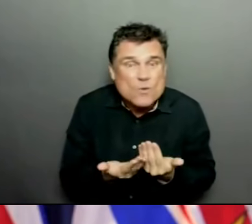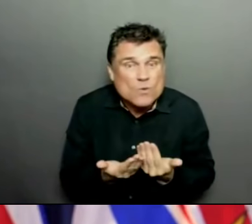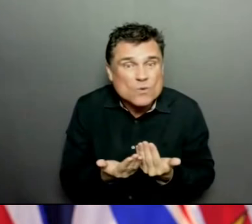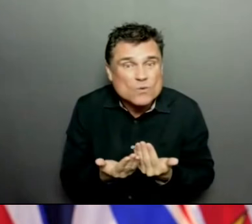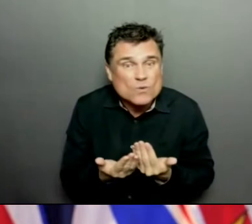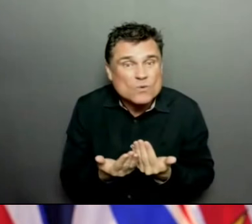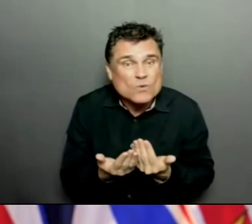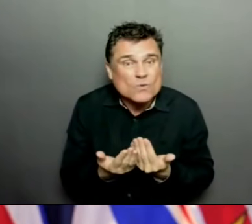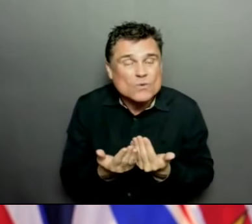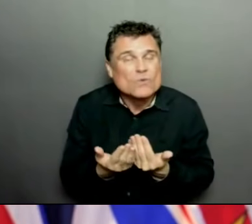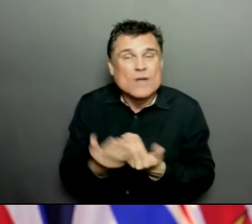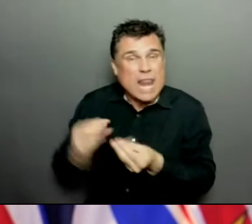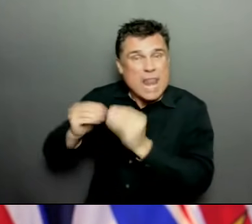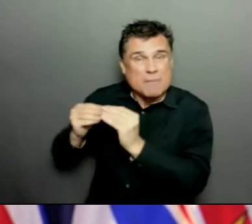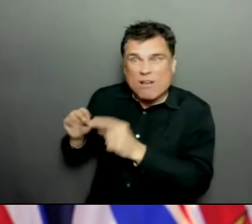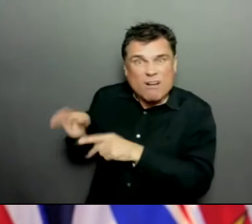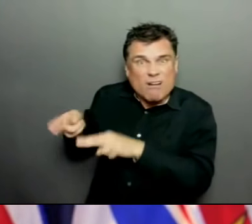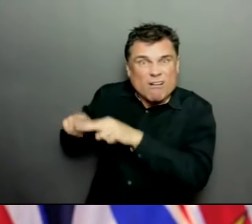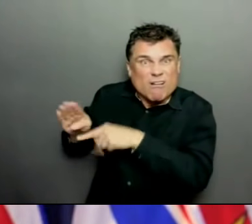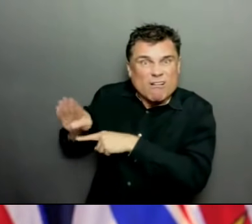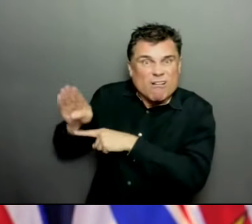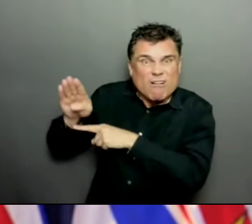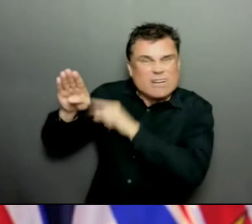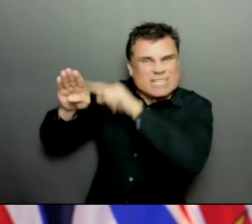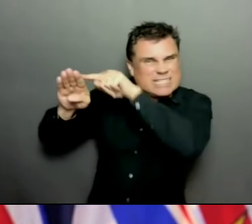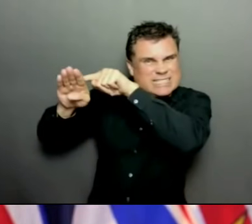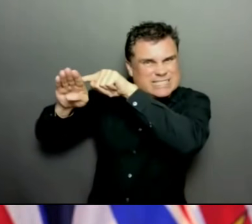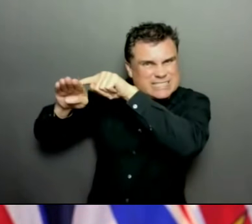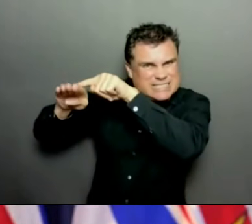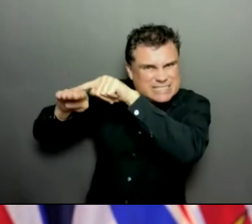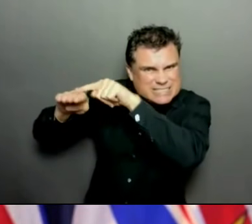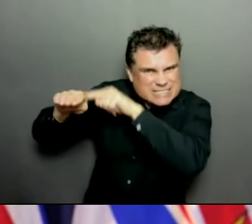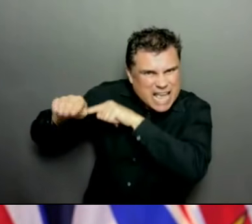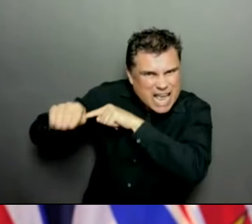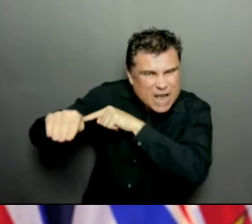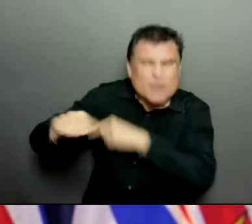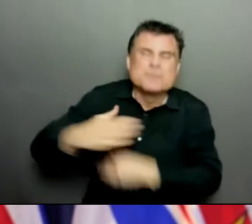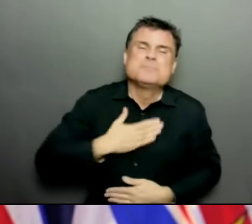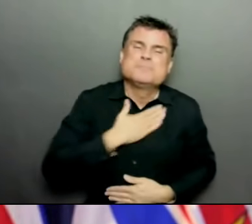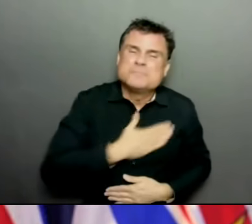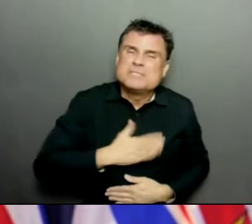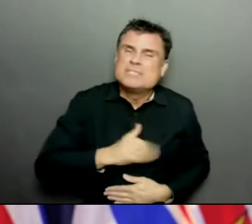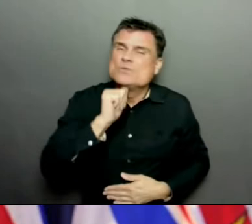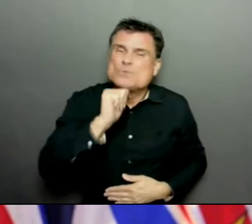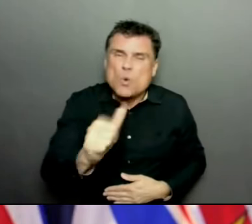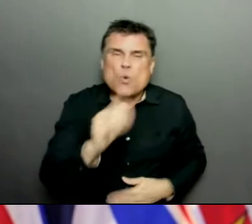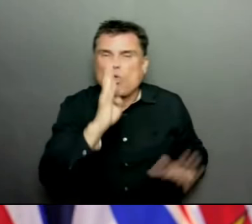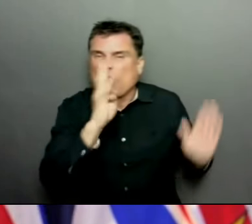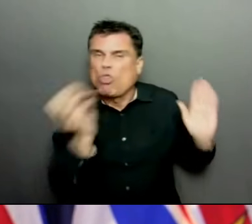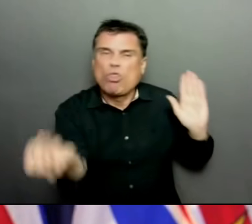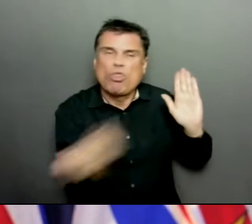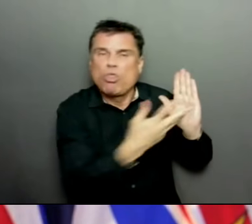we do it by bending the curve not the rules, if we are unsure to stop the spread or actions